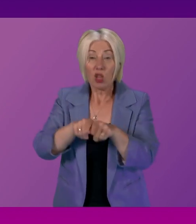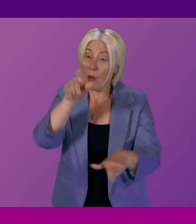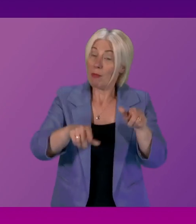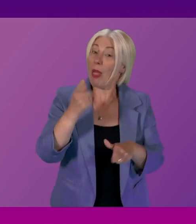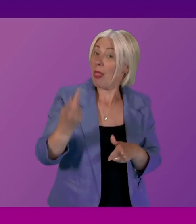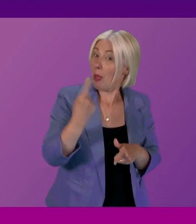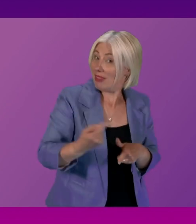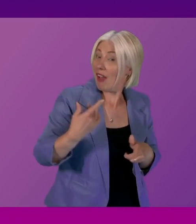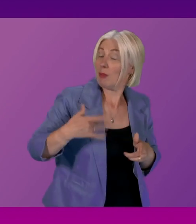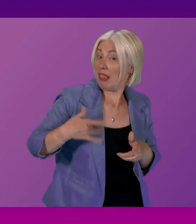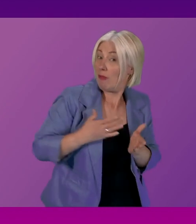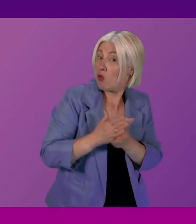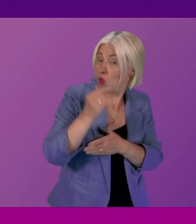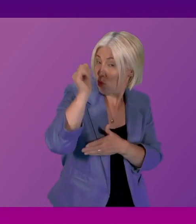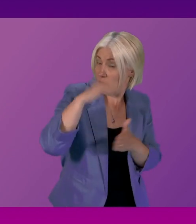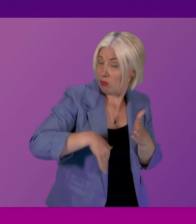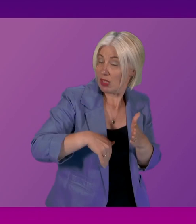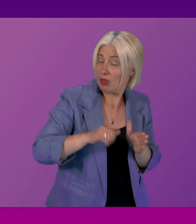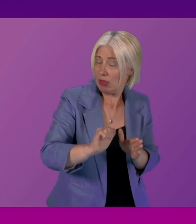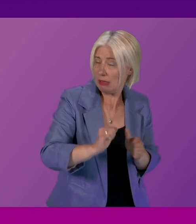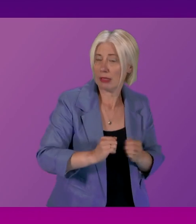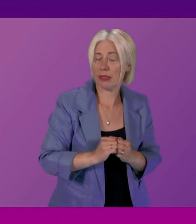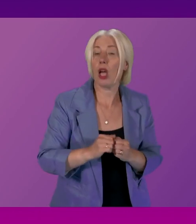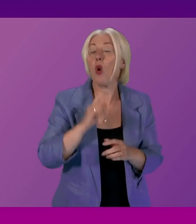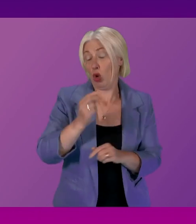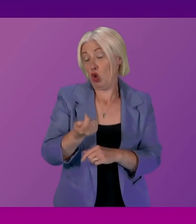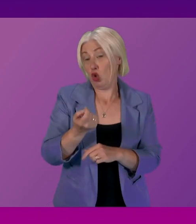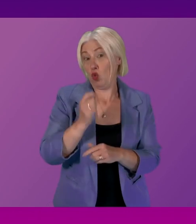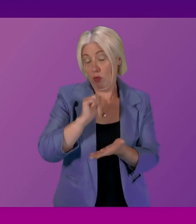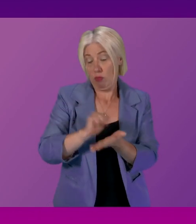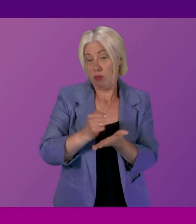In response to that group’s recommendations, we will shortly publish a prescribing guide